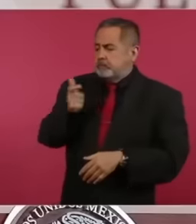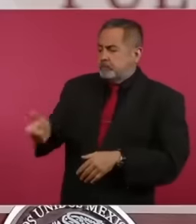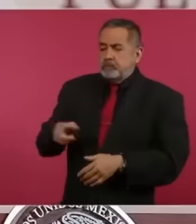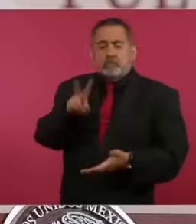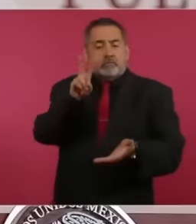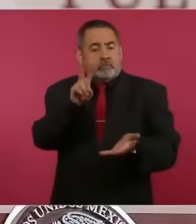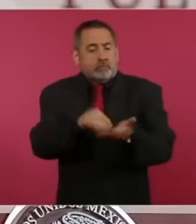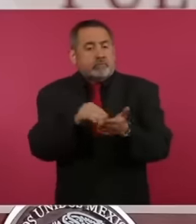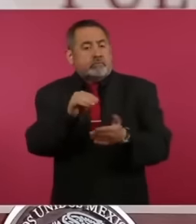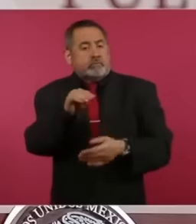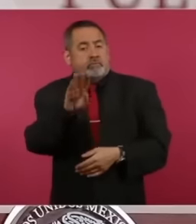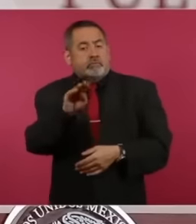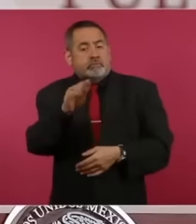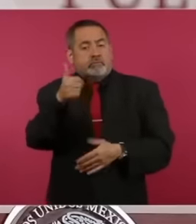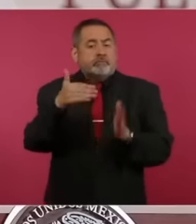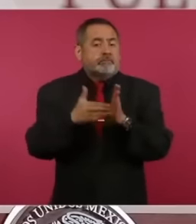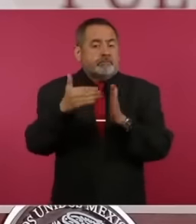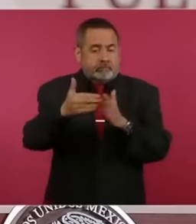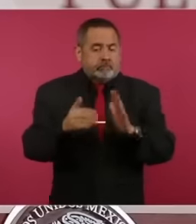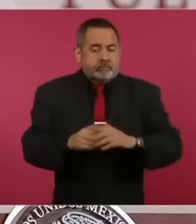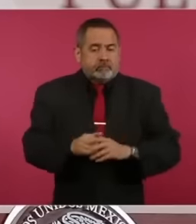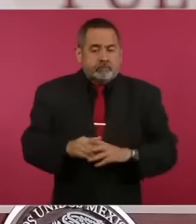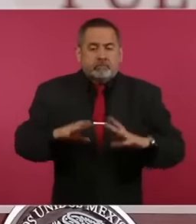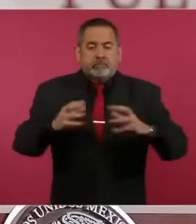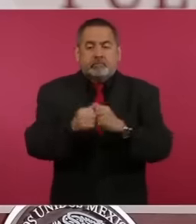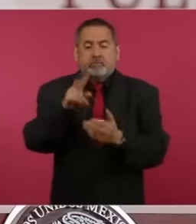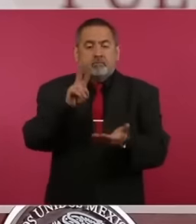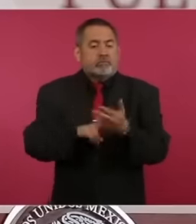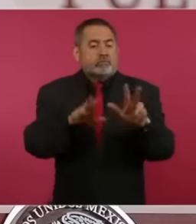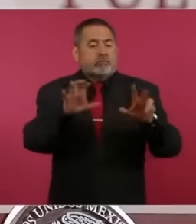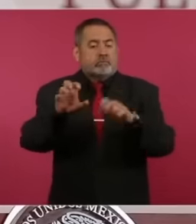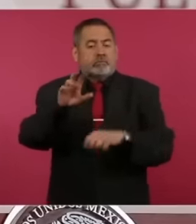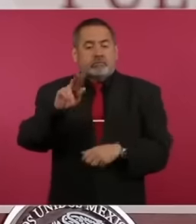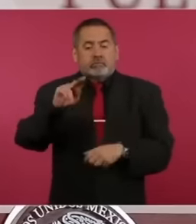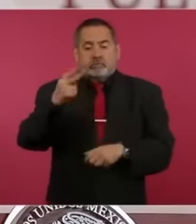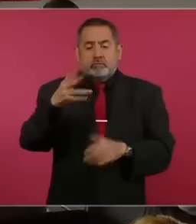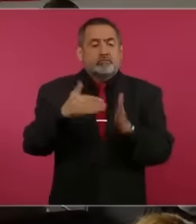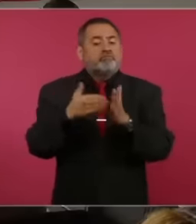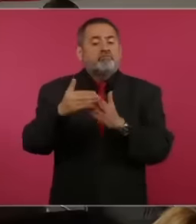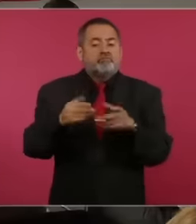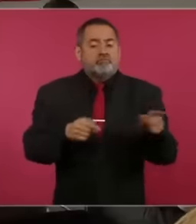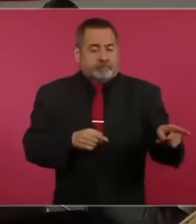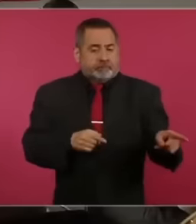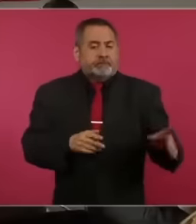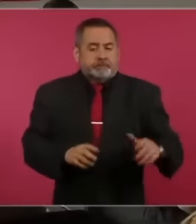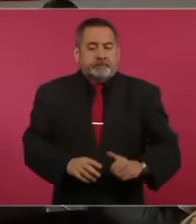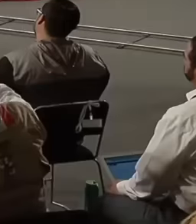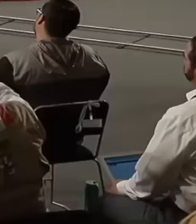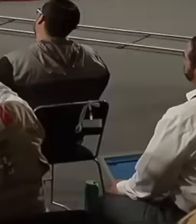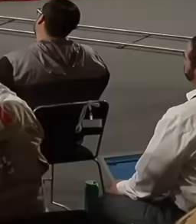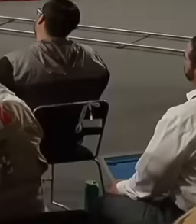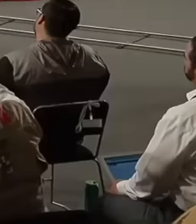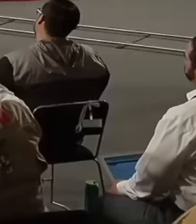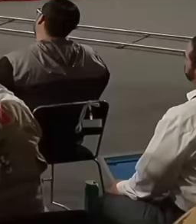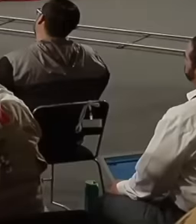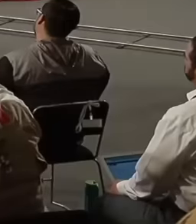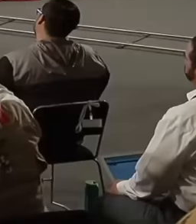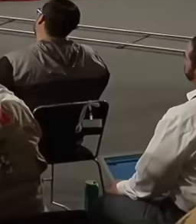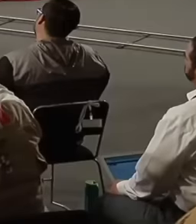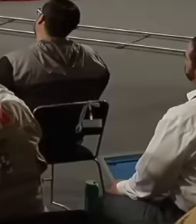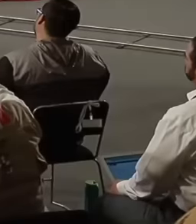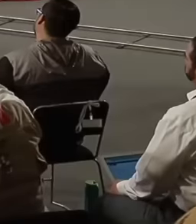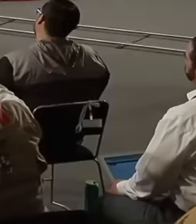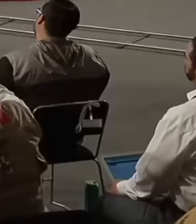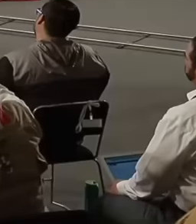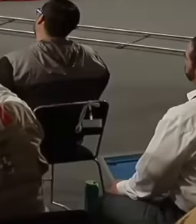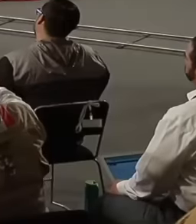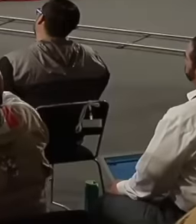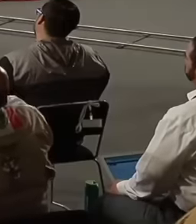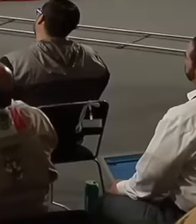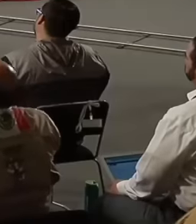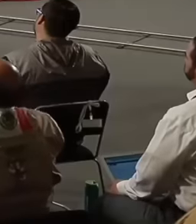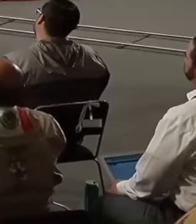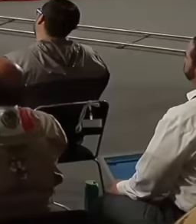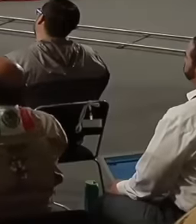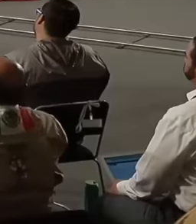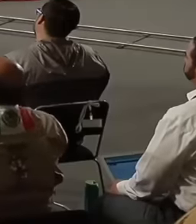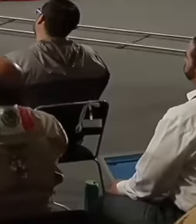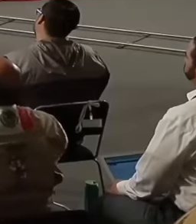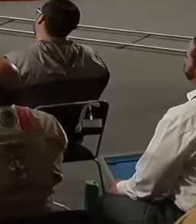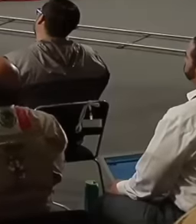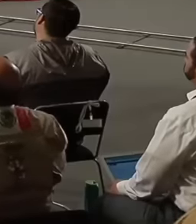million, an amount of 2,772 million, which was due to a resolution. The next one, please, eh,